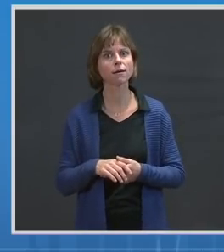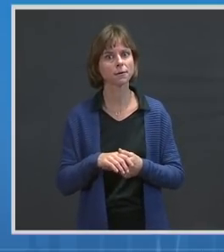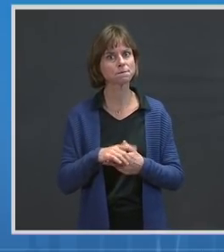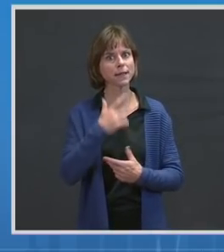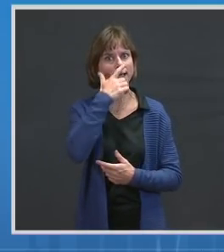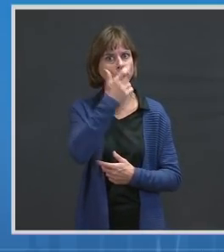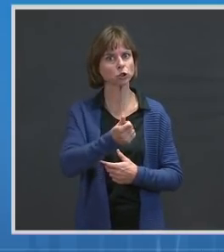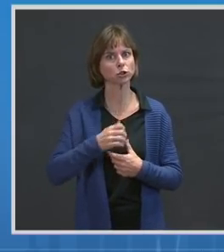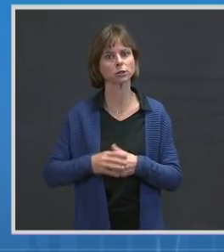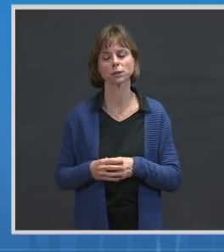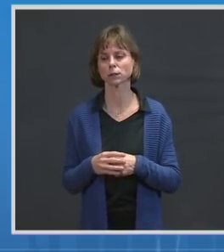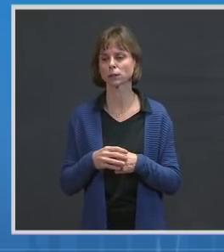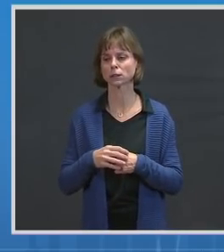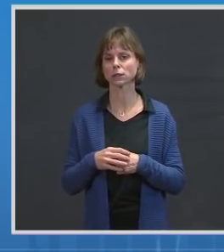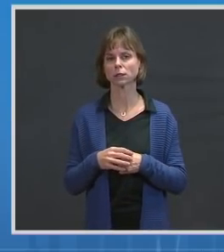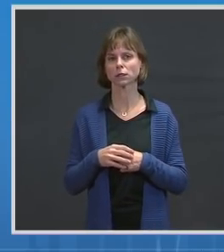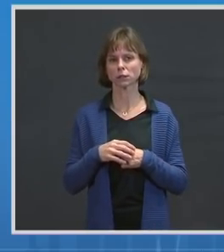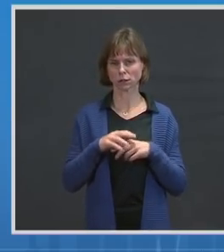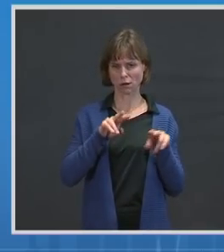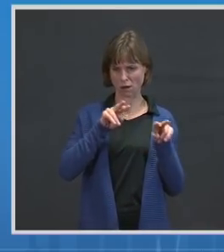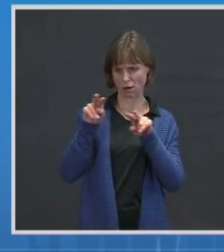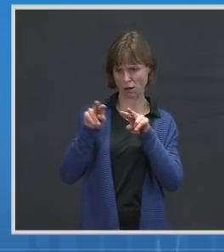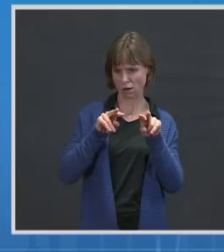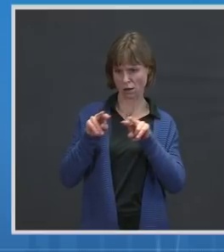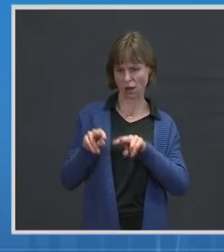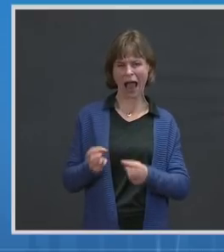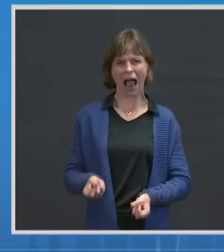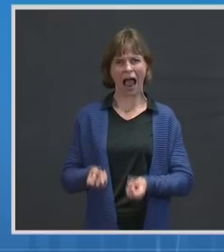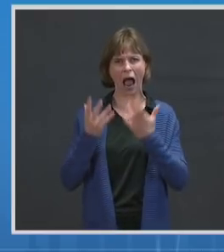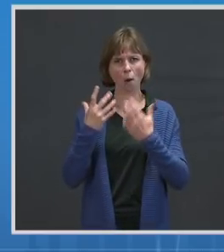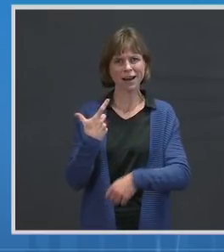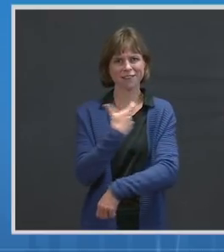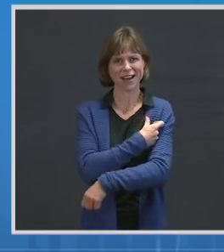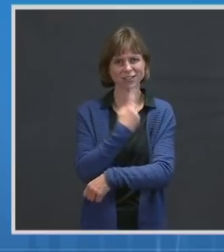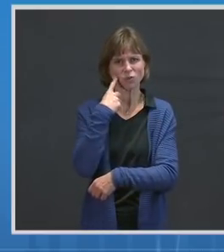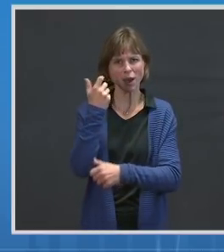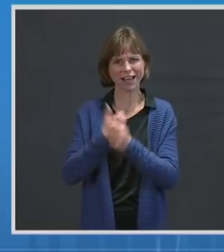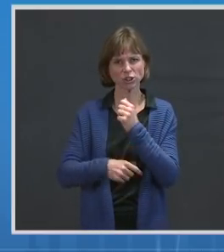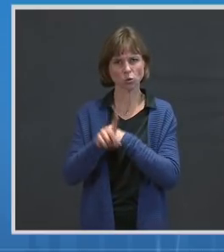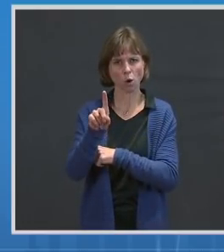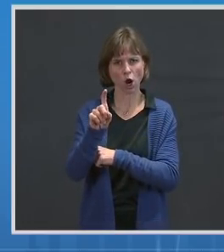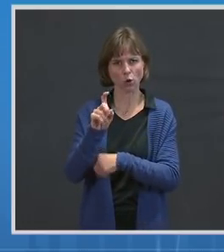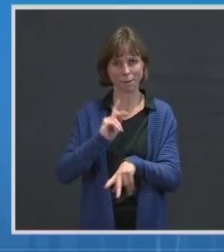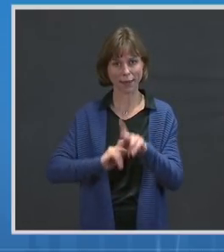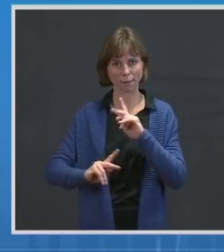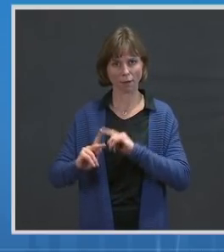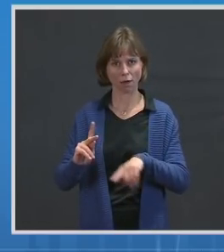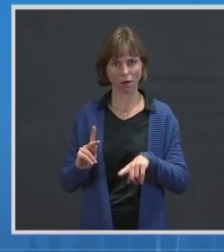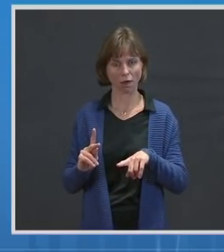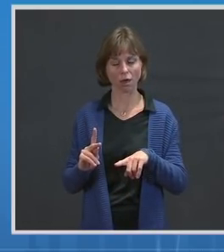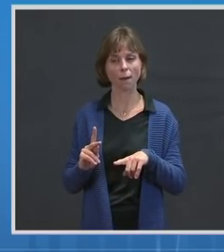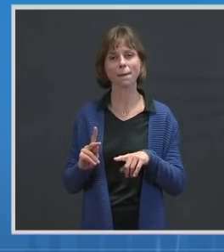at the amount of vaccinations per hundred people -- mainly how many vaccinations